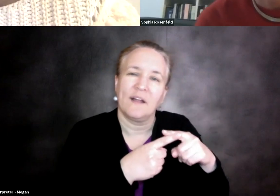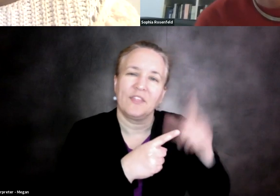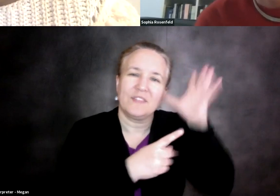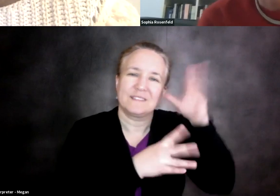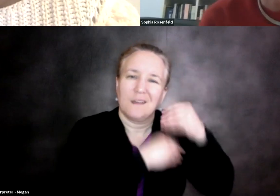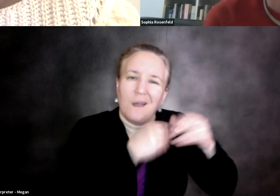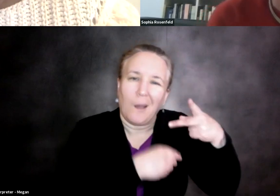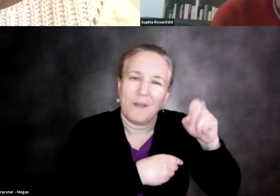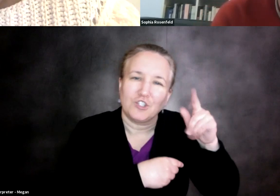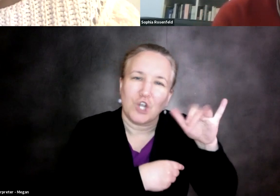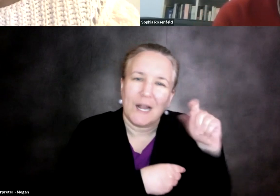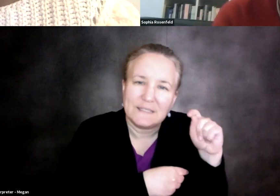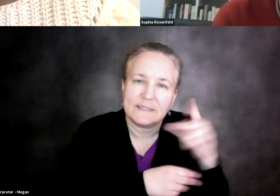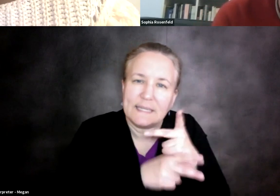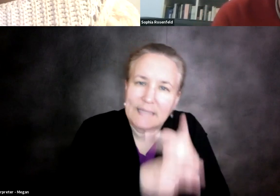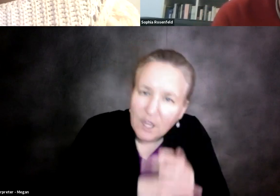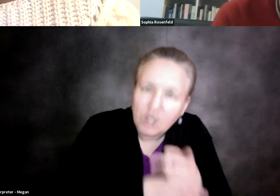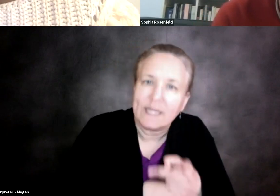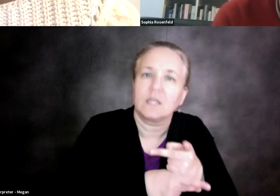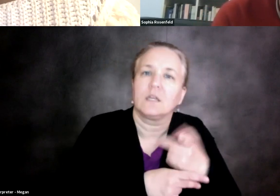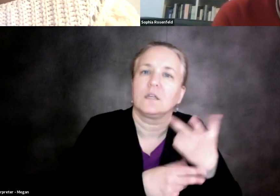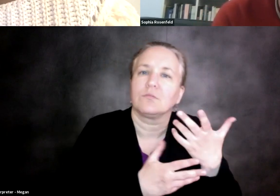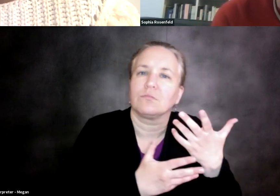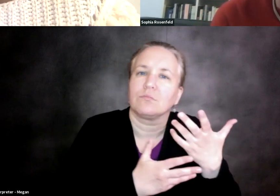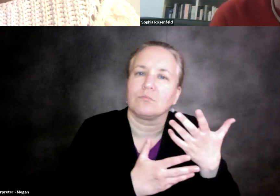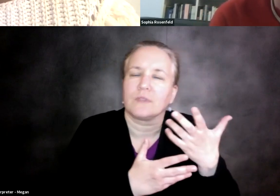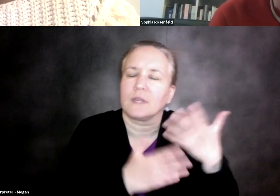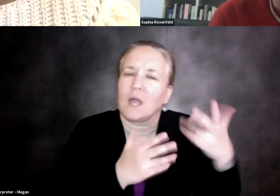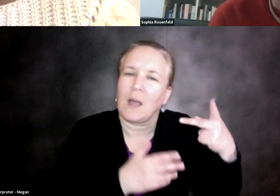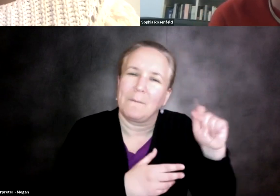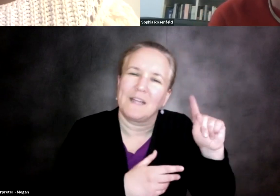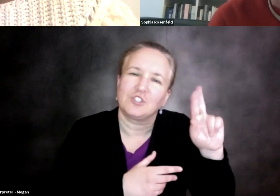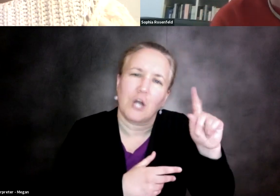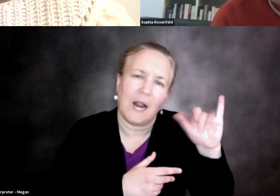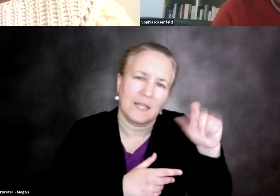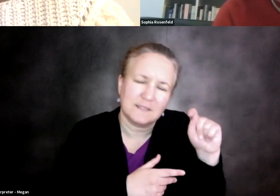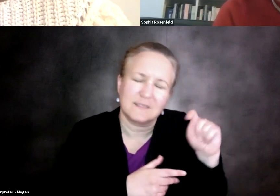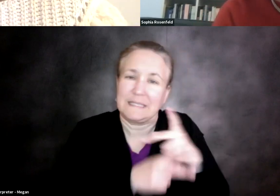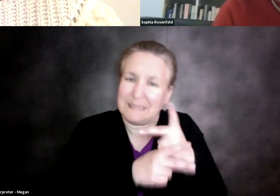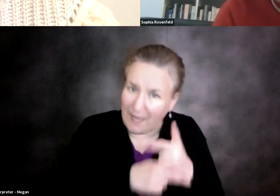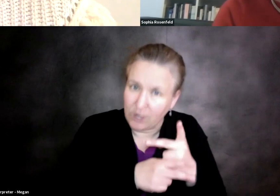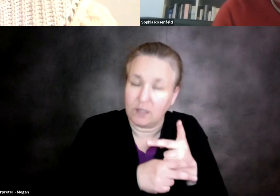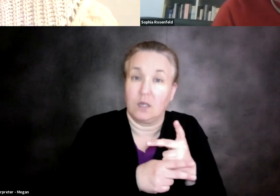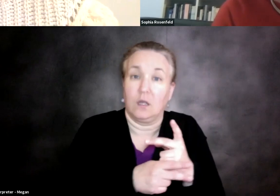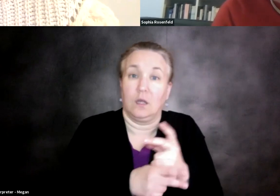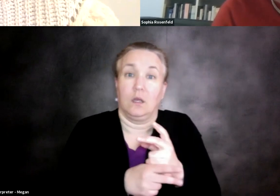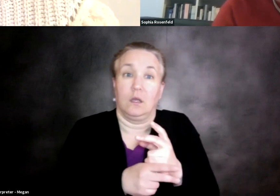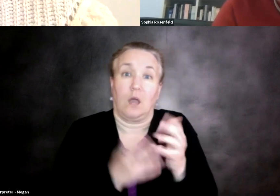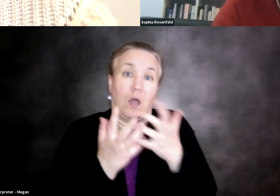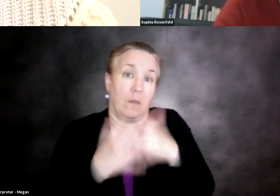this paternalist caring aspect, combined with the obligation